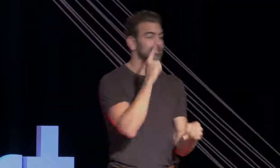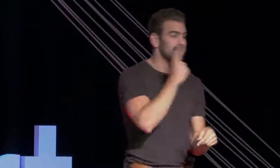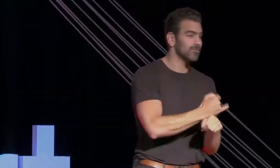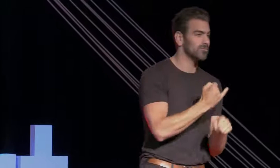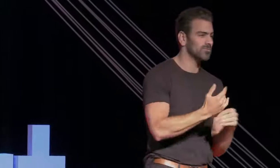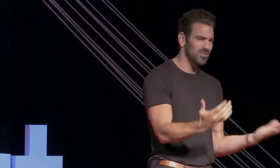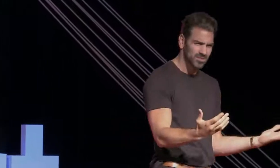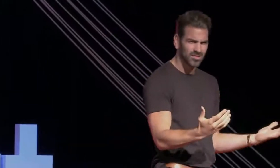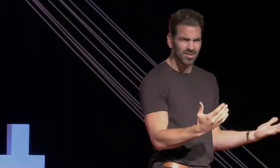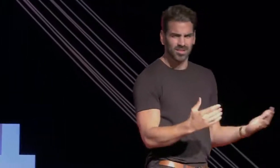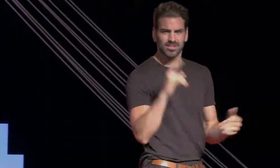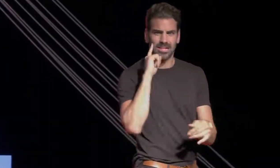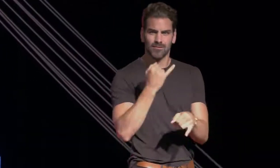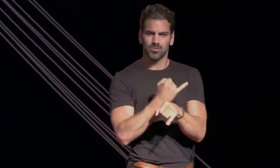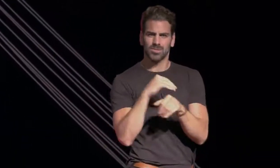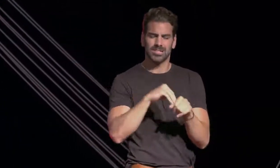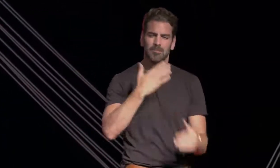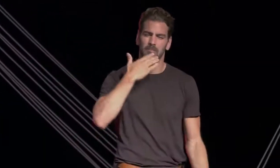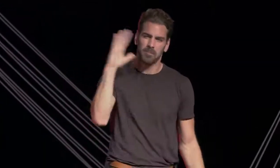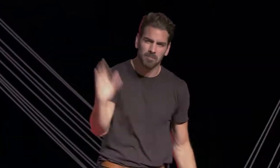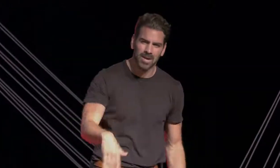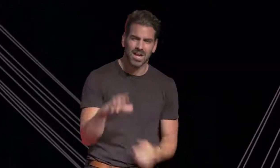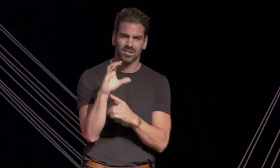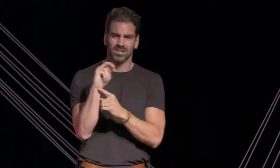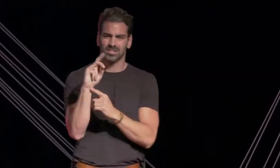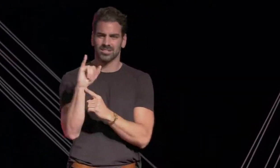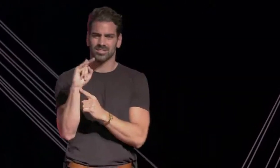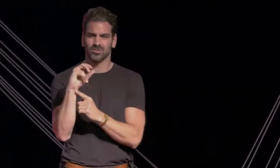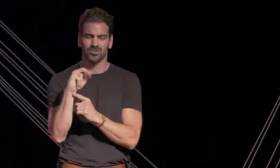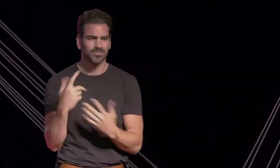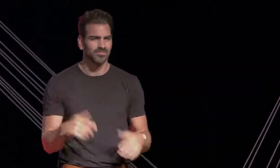but with every new deaf school that i saw i was sad to see that their schools were in terrible